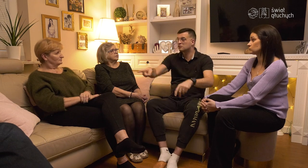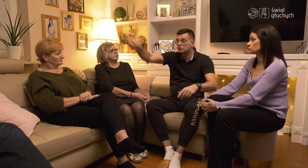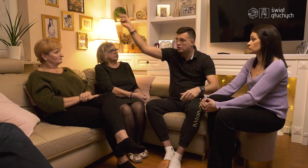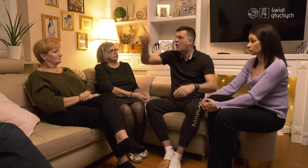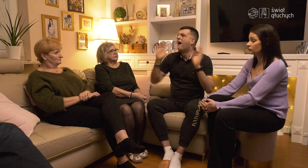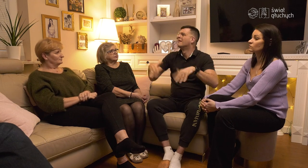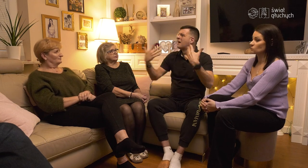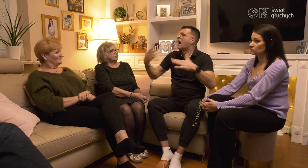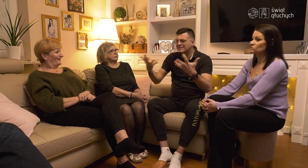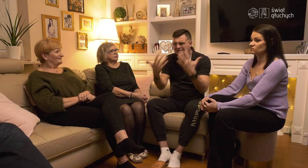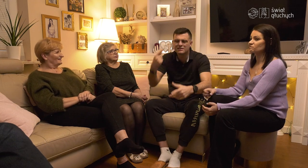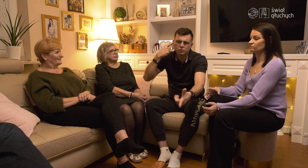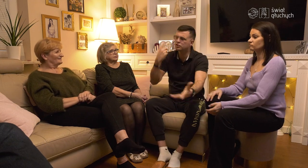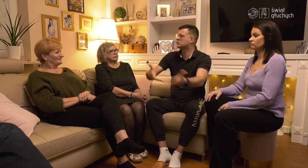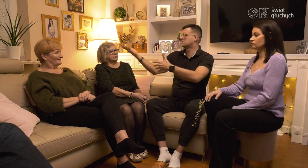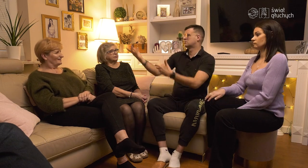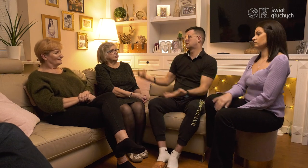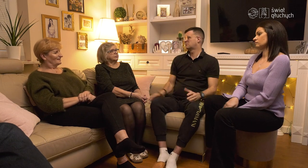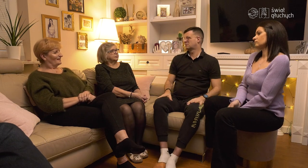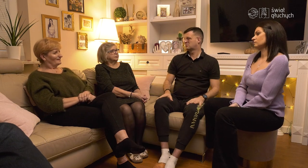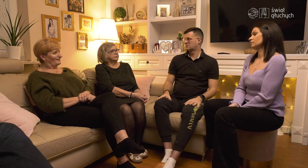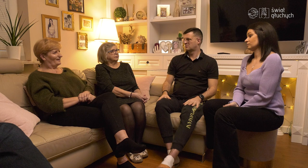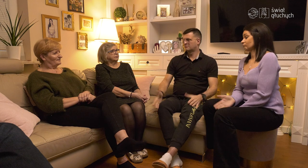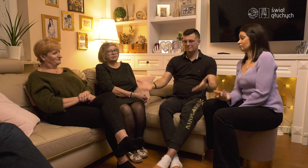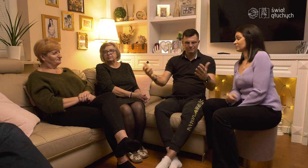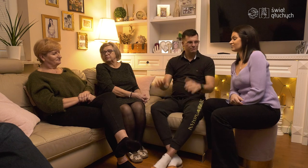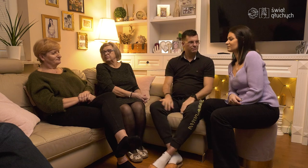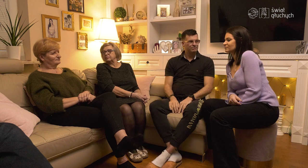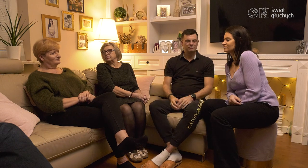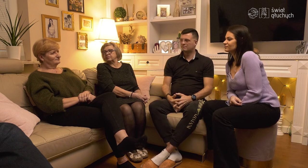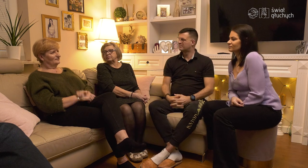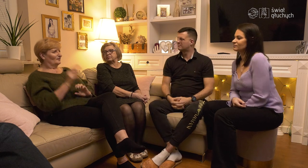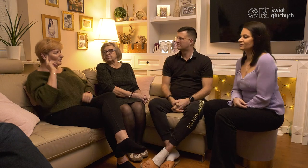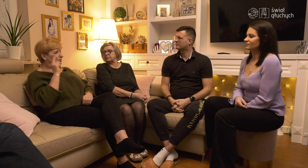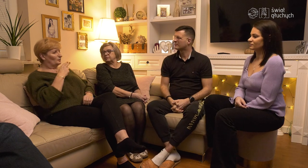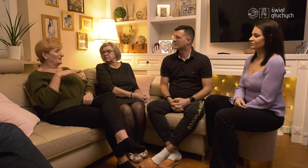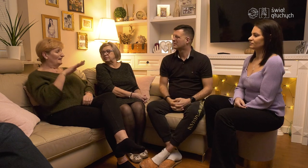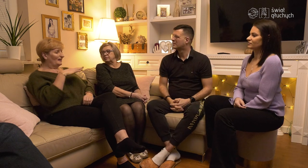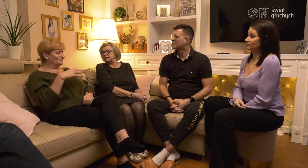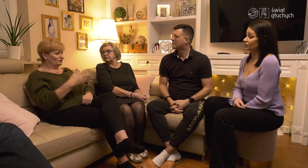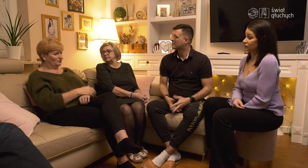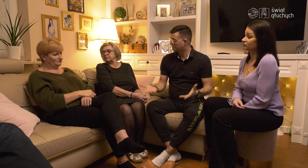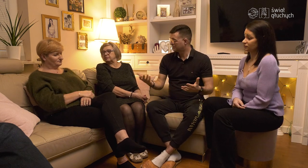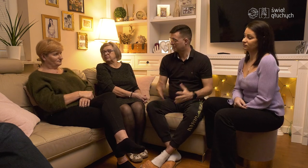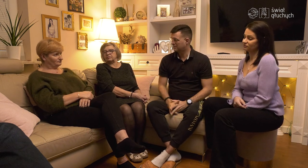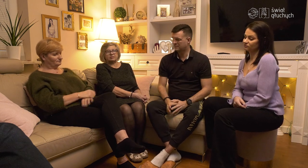and do not naively believe in assurances doctors because they want (the child) to hear. [Dorota]: Deaf people think differently.